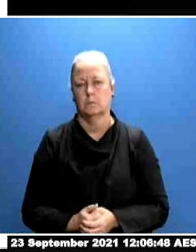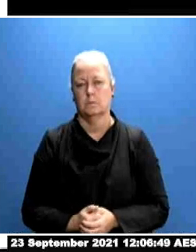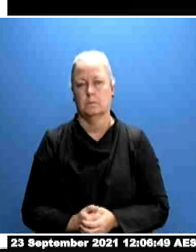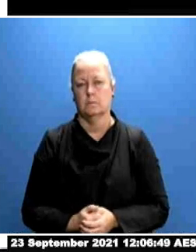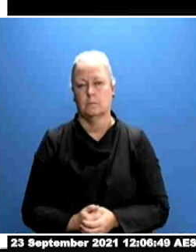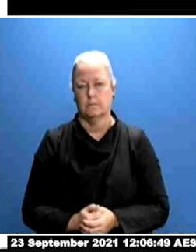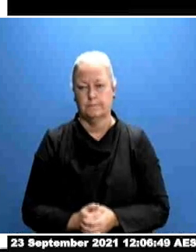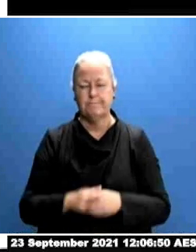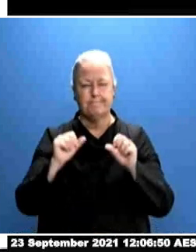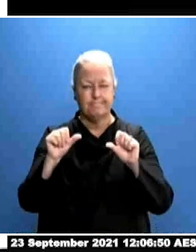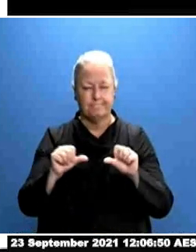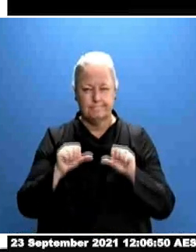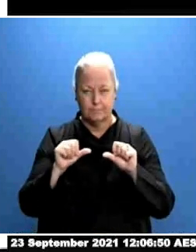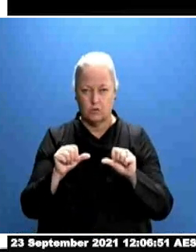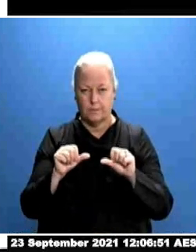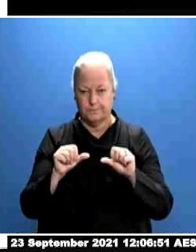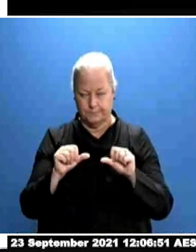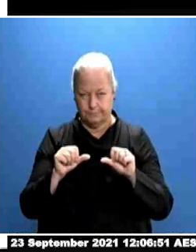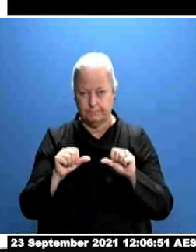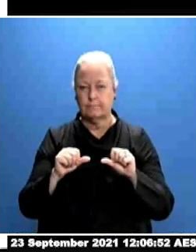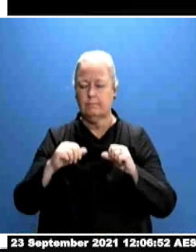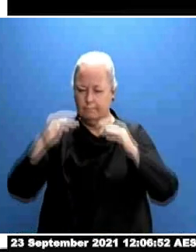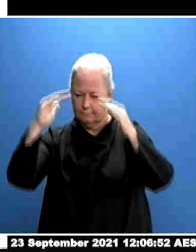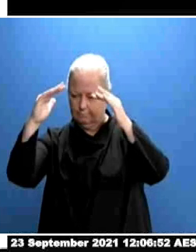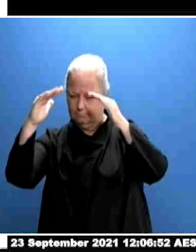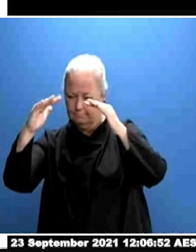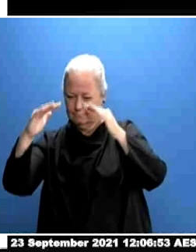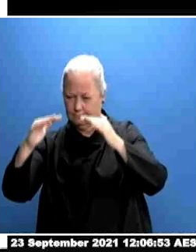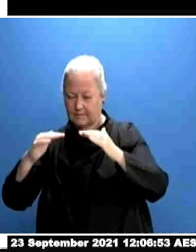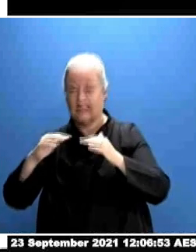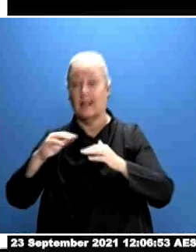Just going down to the second paragraph there,